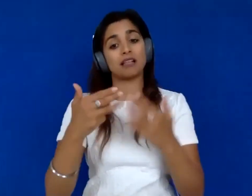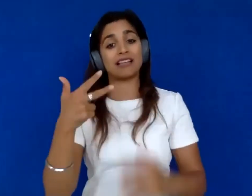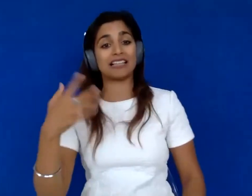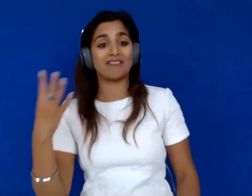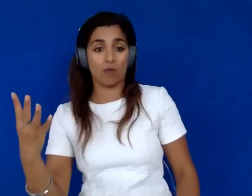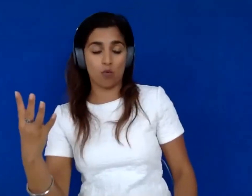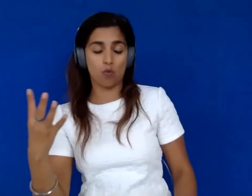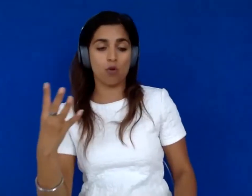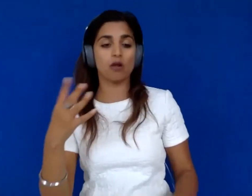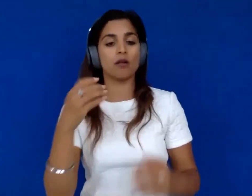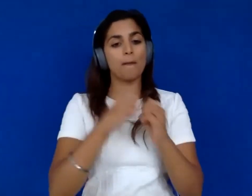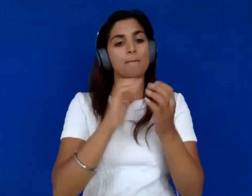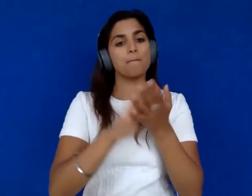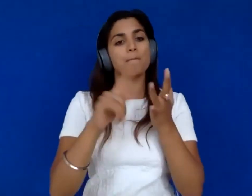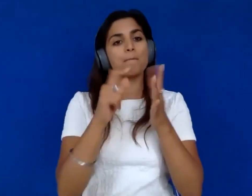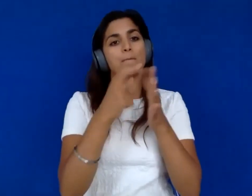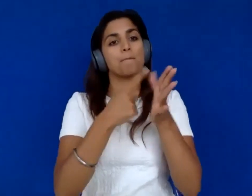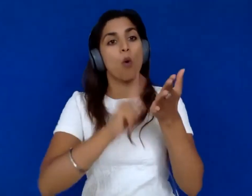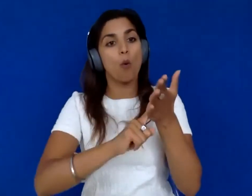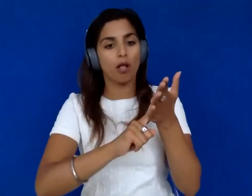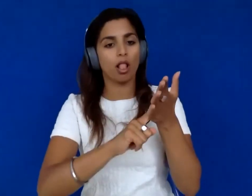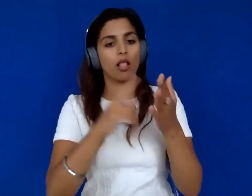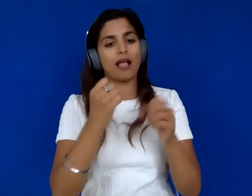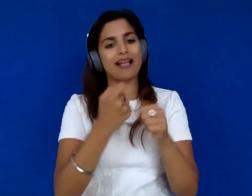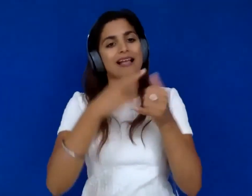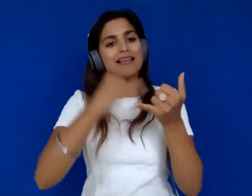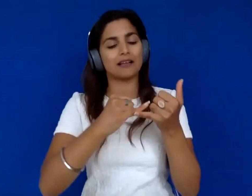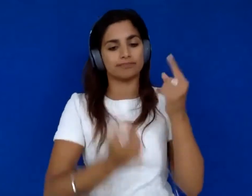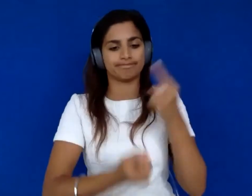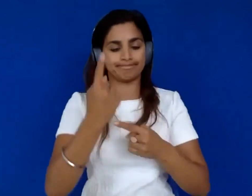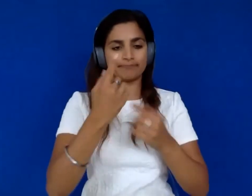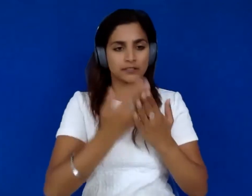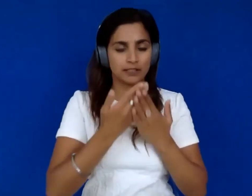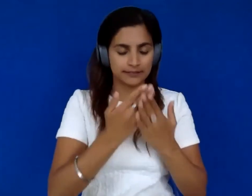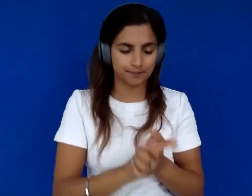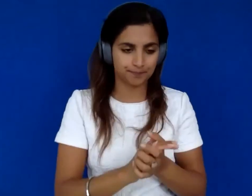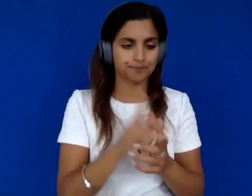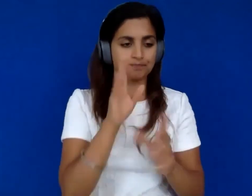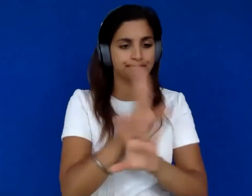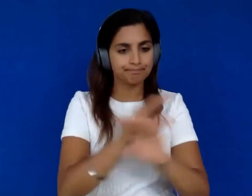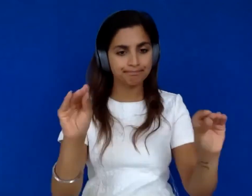South disability studies post-colonial India medicalization crib theory over to